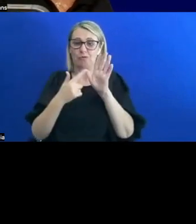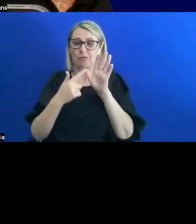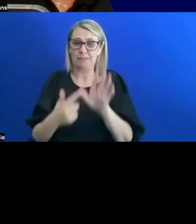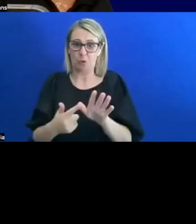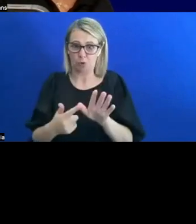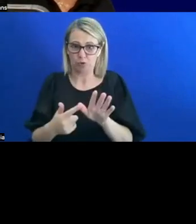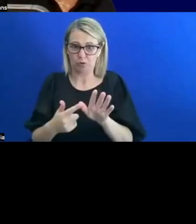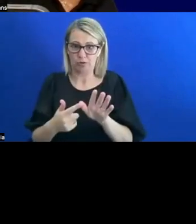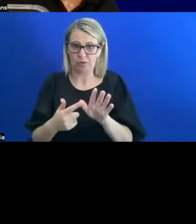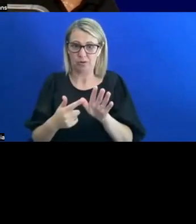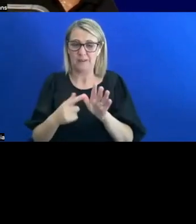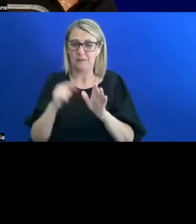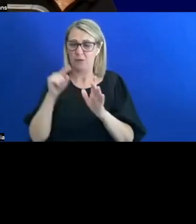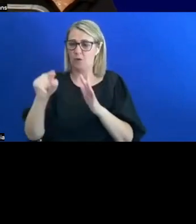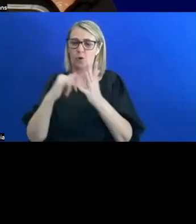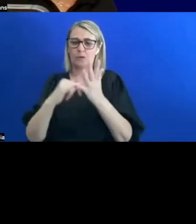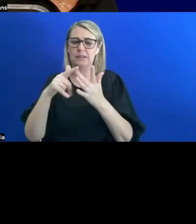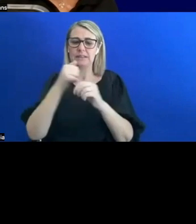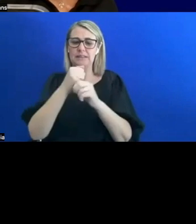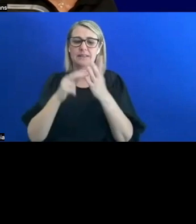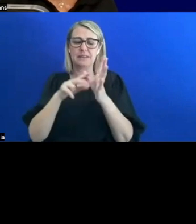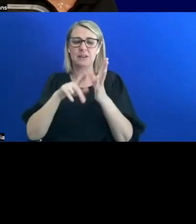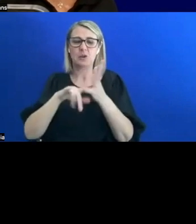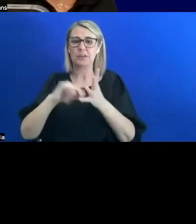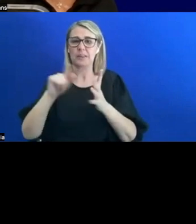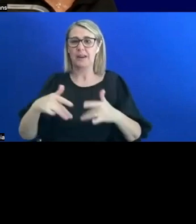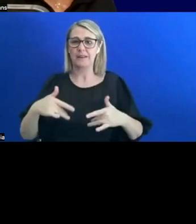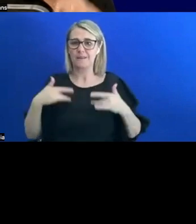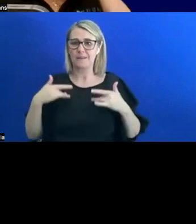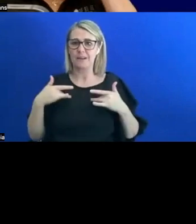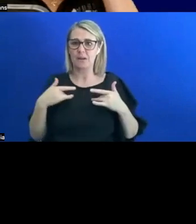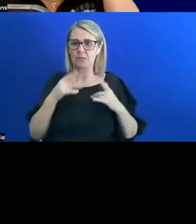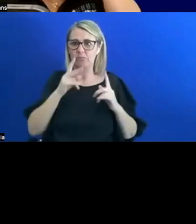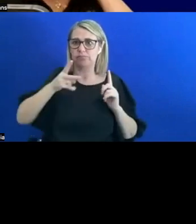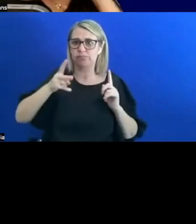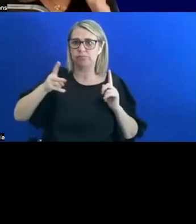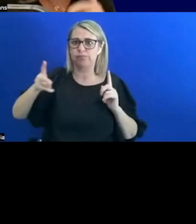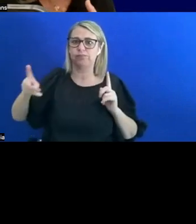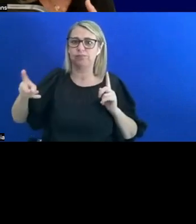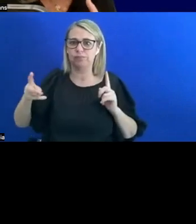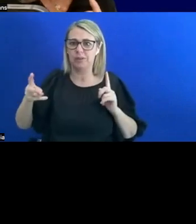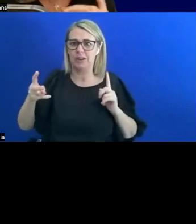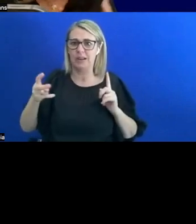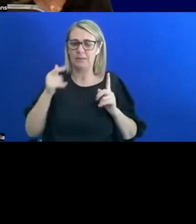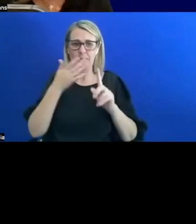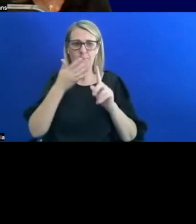signals, they feel their sensations more readily. They may be distracted or highly